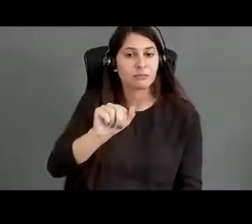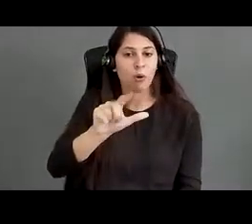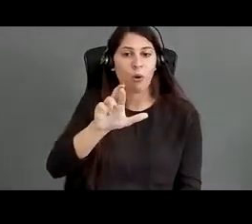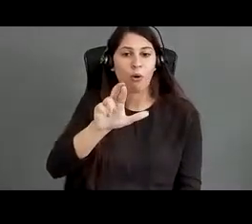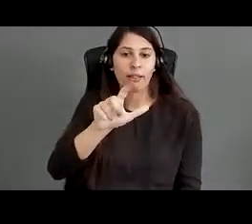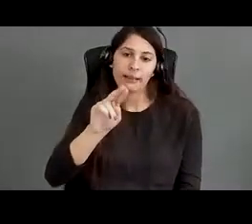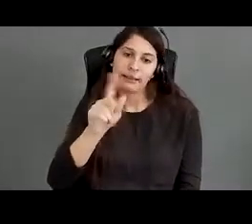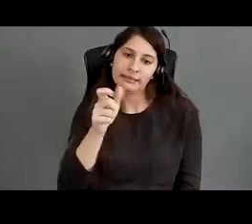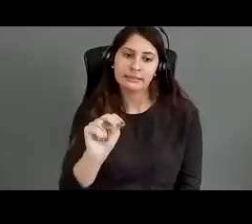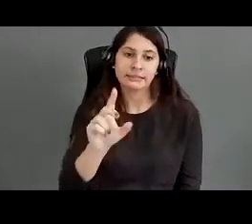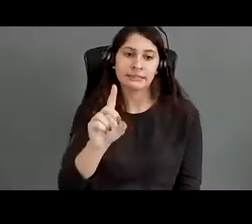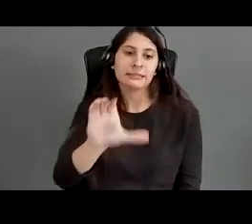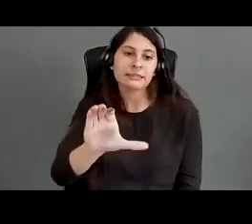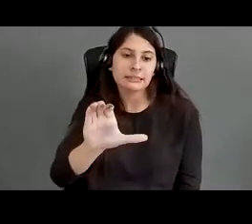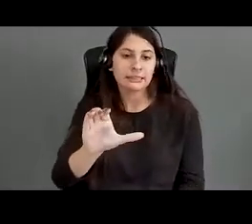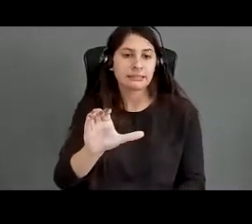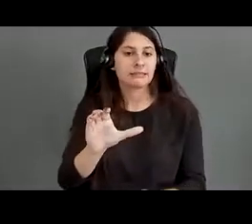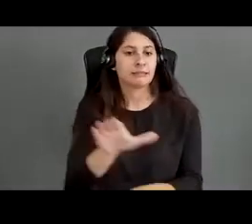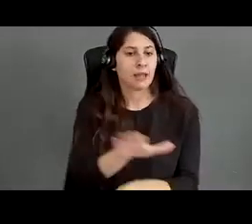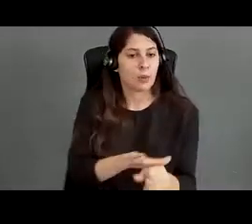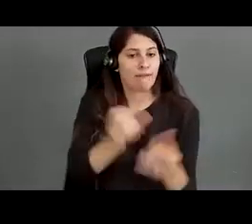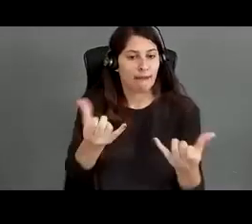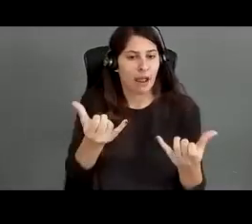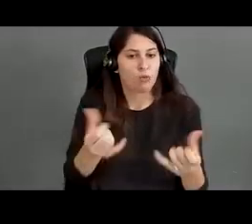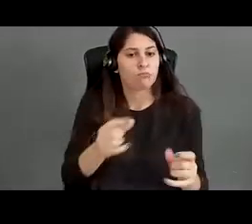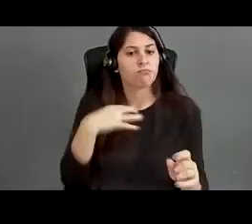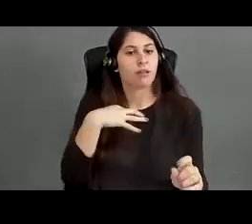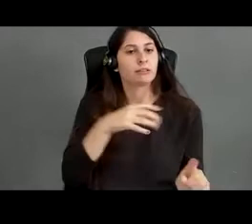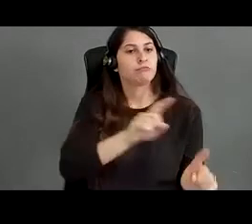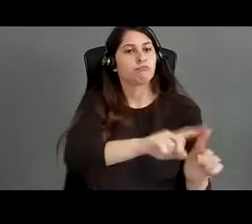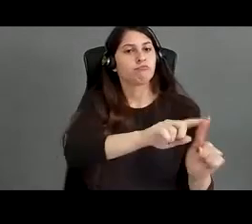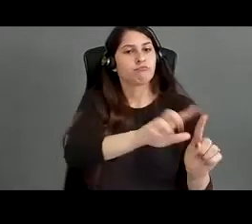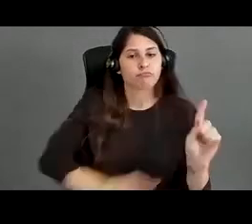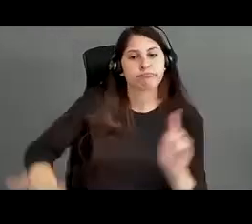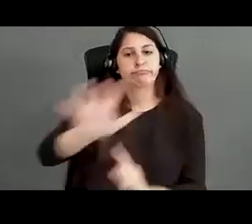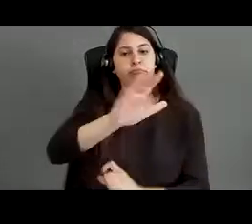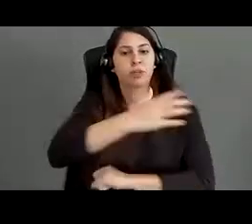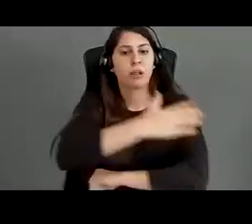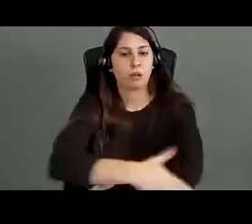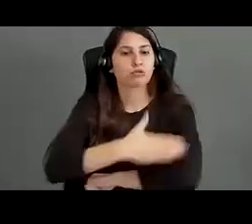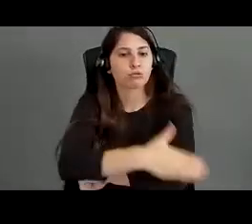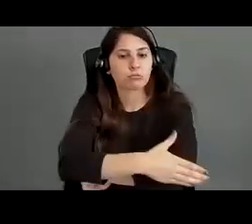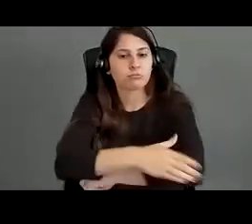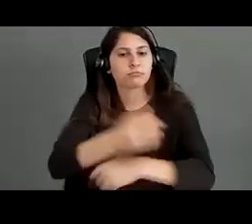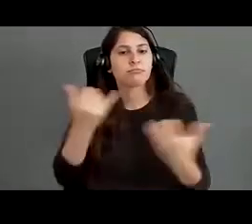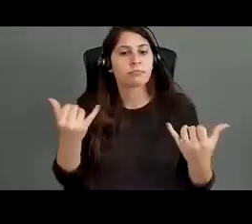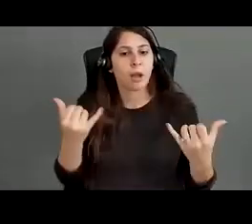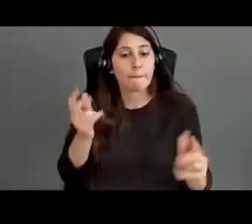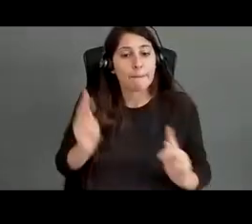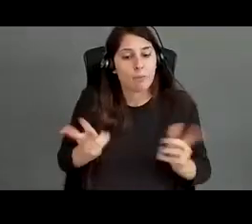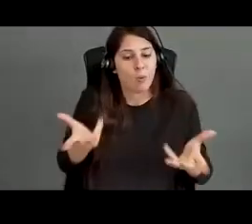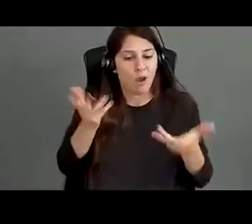we now have volunteers across the country and we're able to engage people who've wanted to reach out and help people